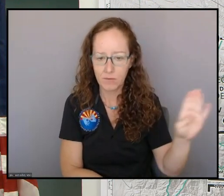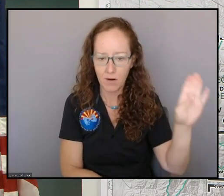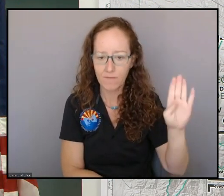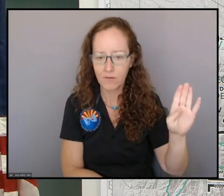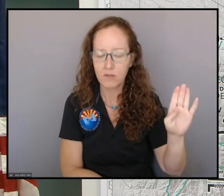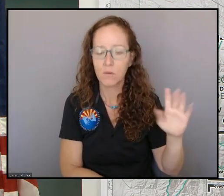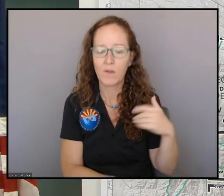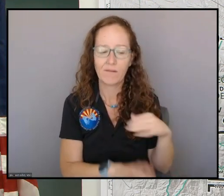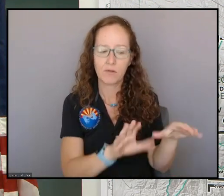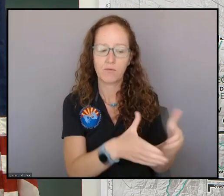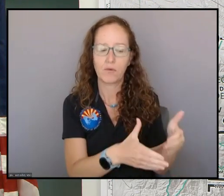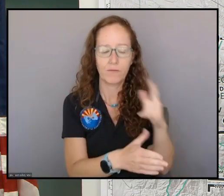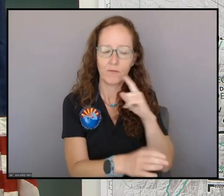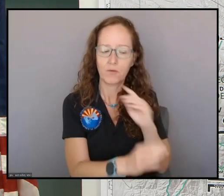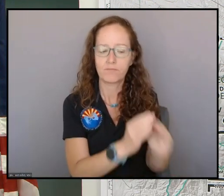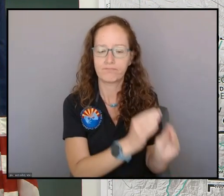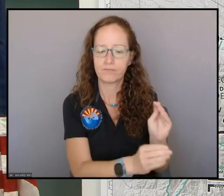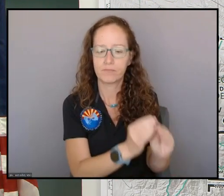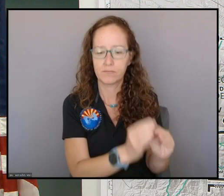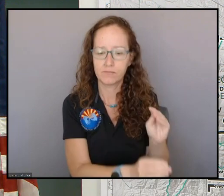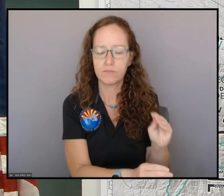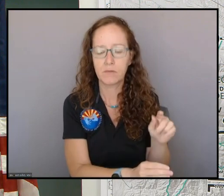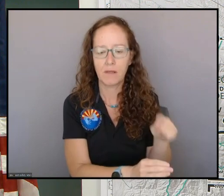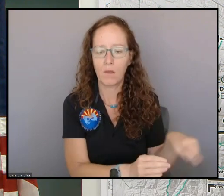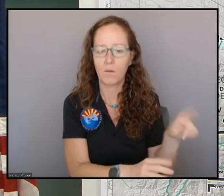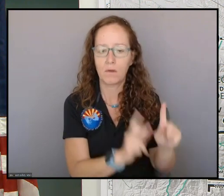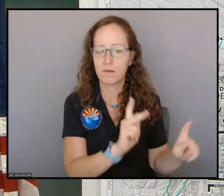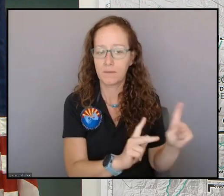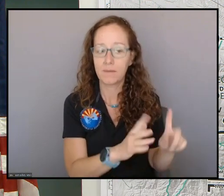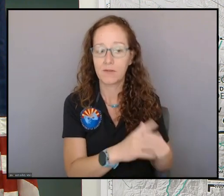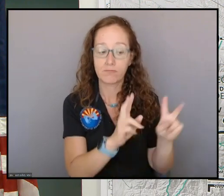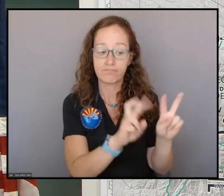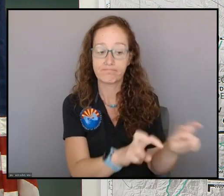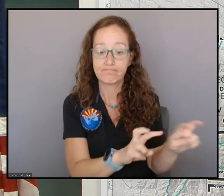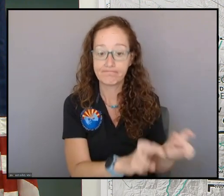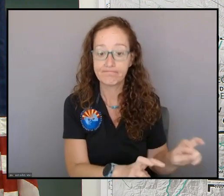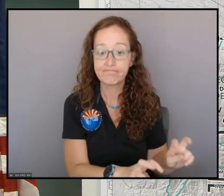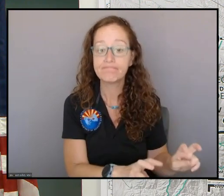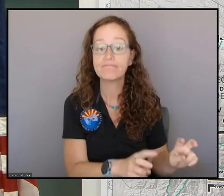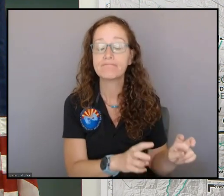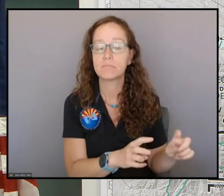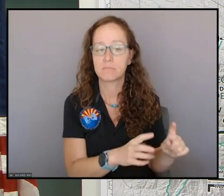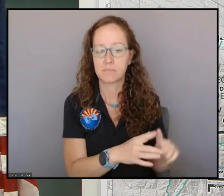folks are starting to assess and begin trying to restore